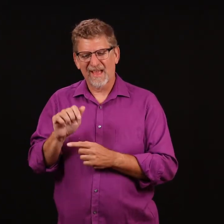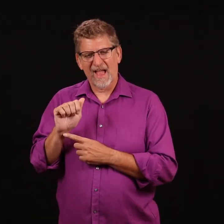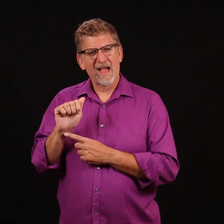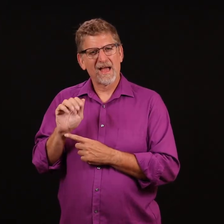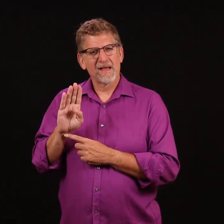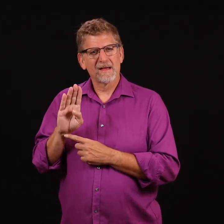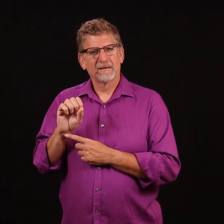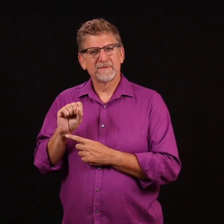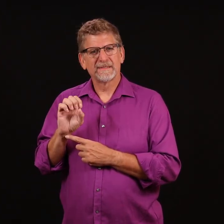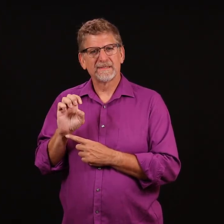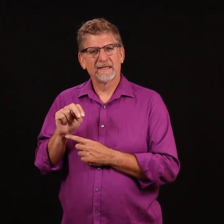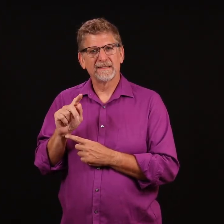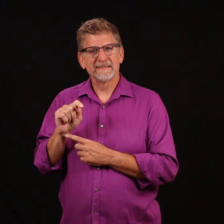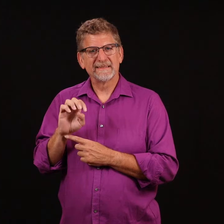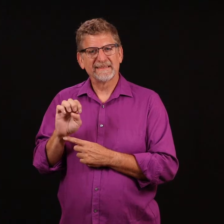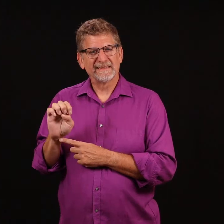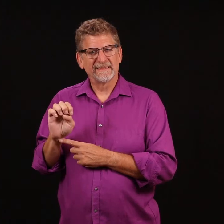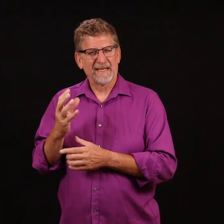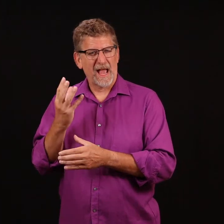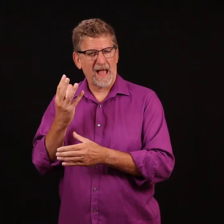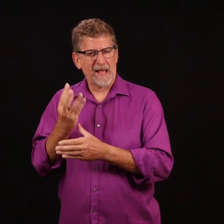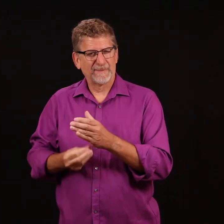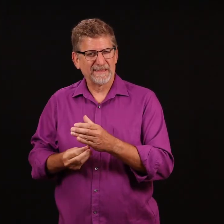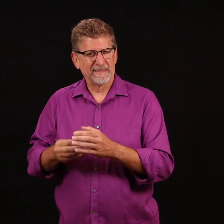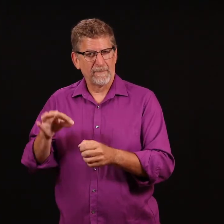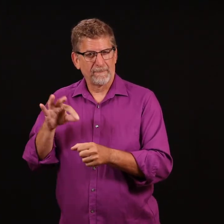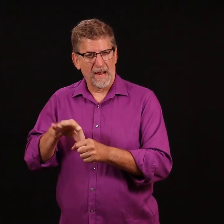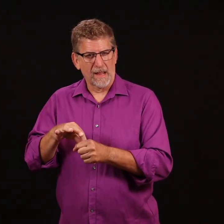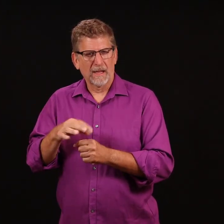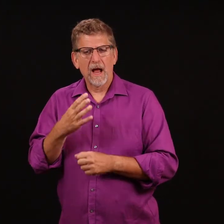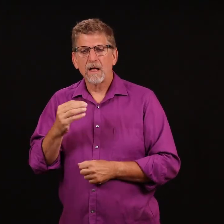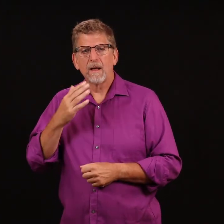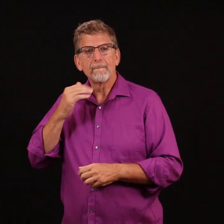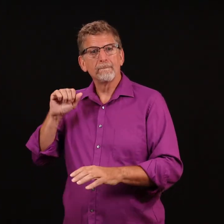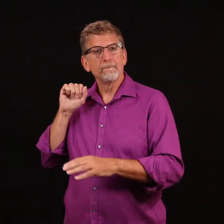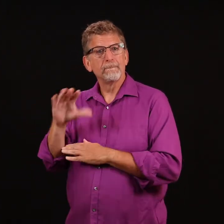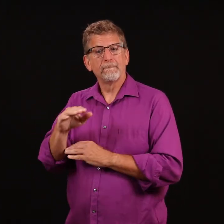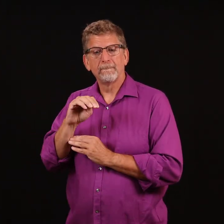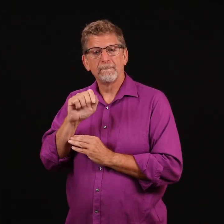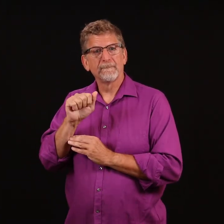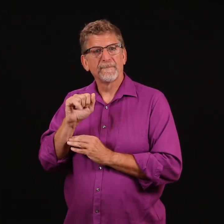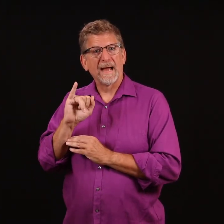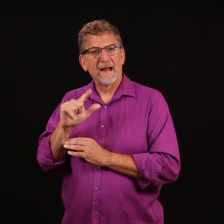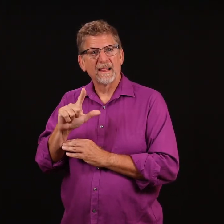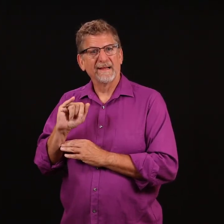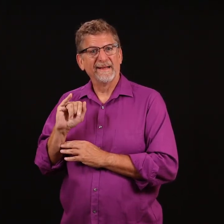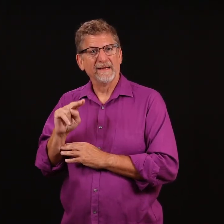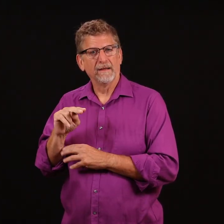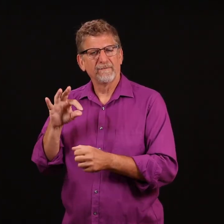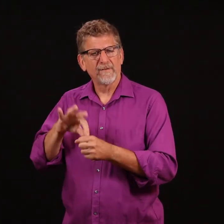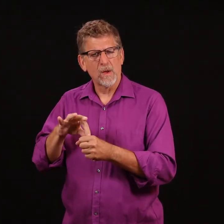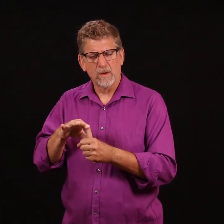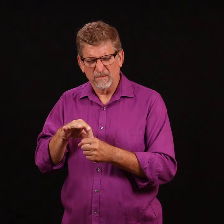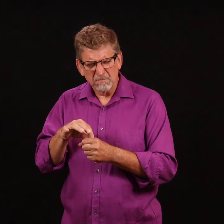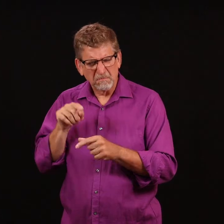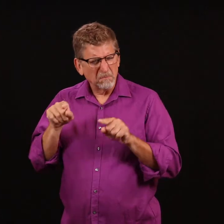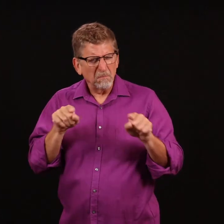over again are absentee ballots and mail-in ballots.